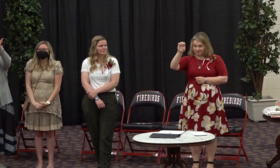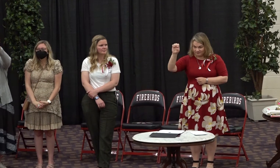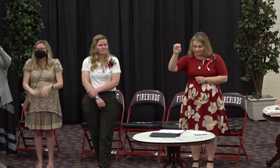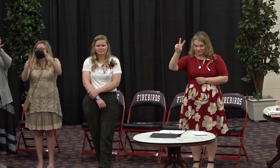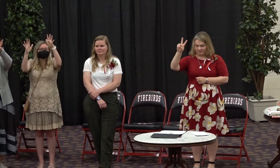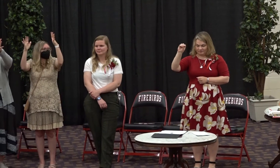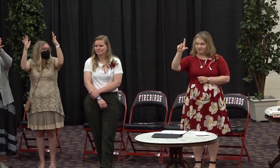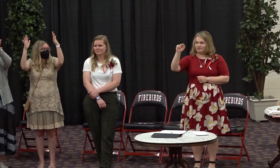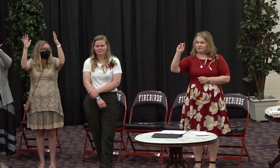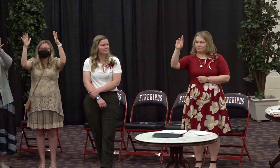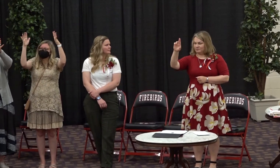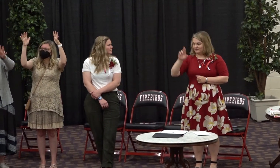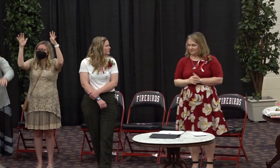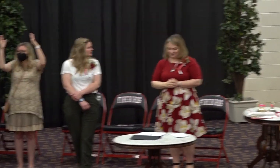Julia Vollmar.